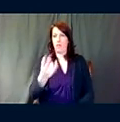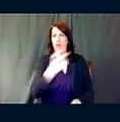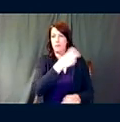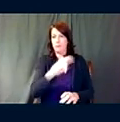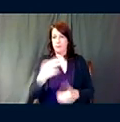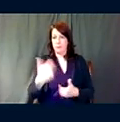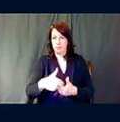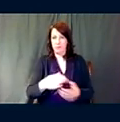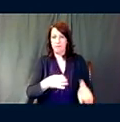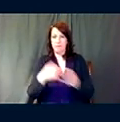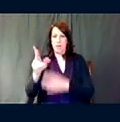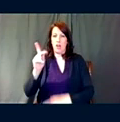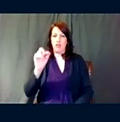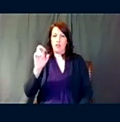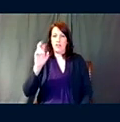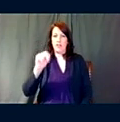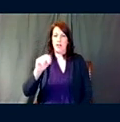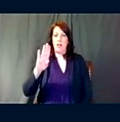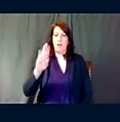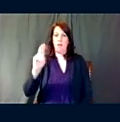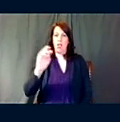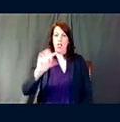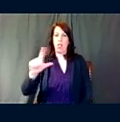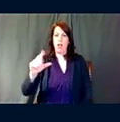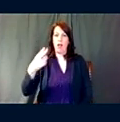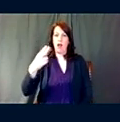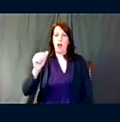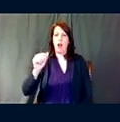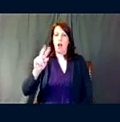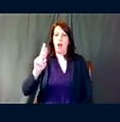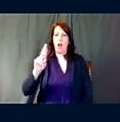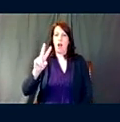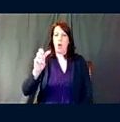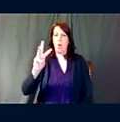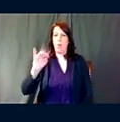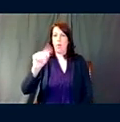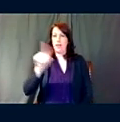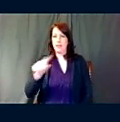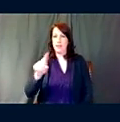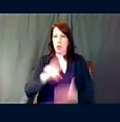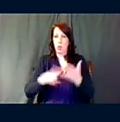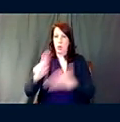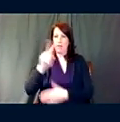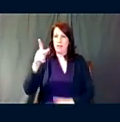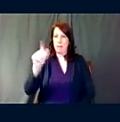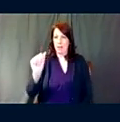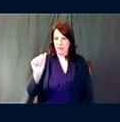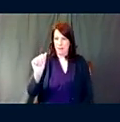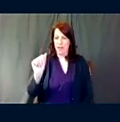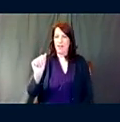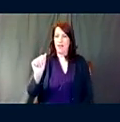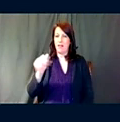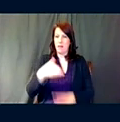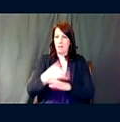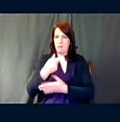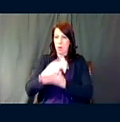COMING FROM THERE. AND KRISTIN BREATHEL-HAURWITZ